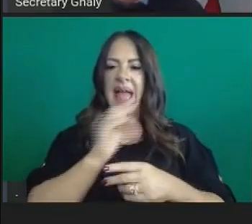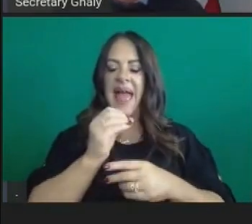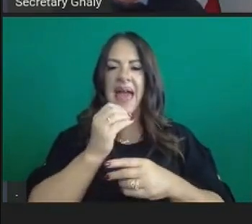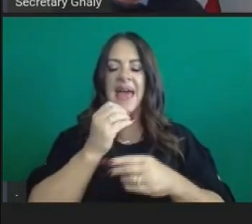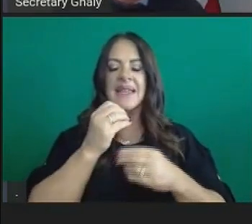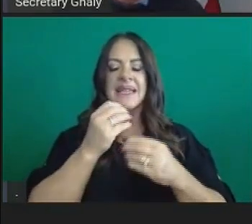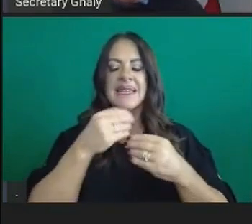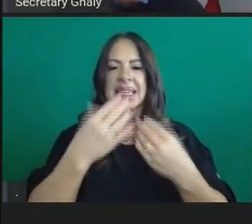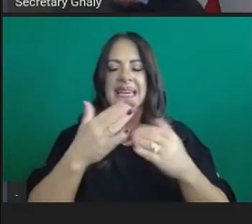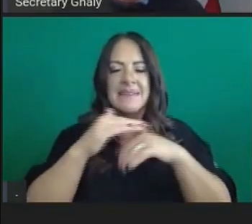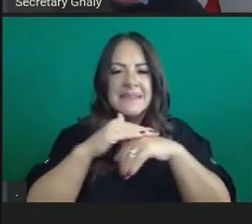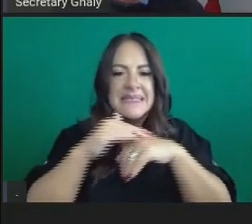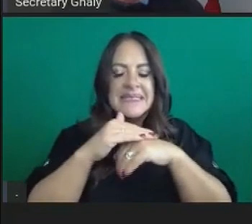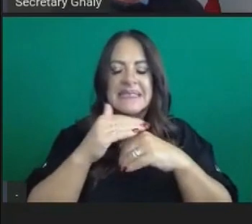STAFF ARE STRETCHED THIN.